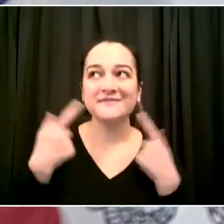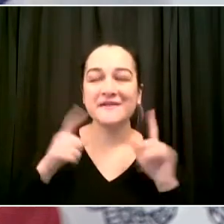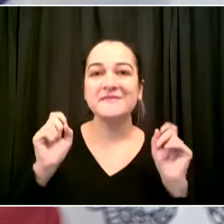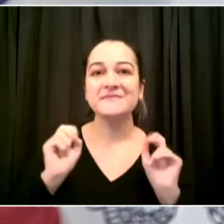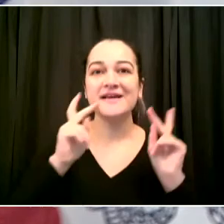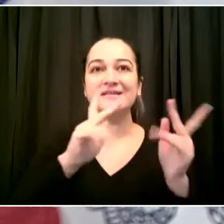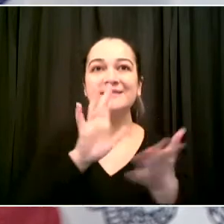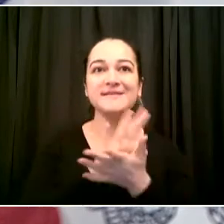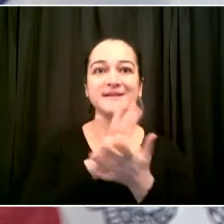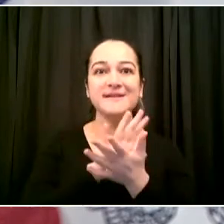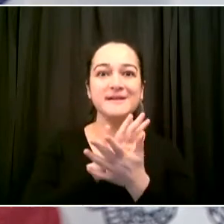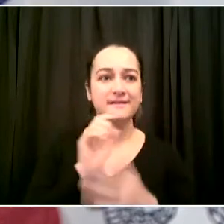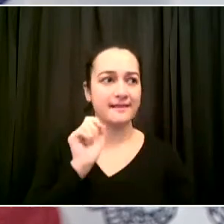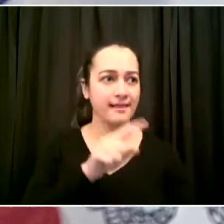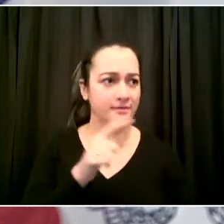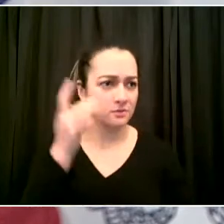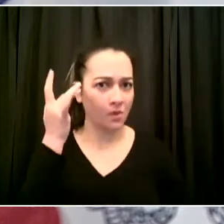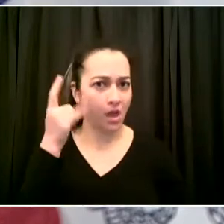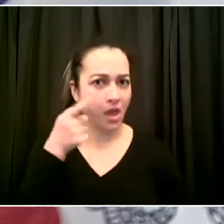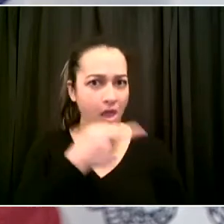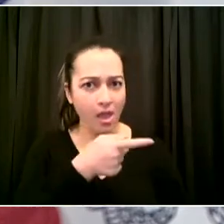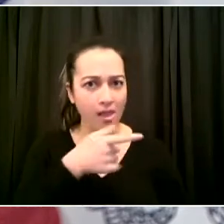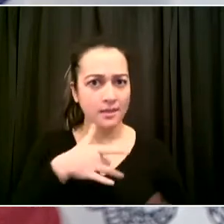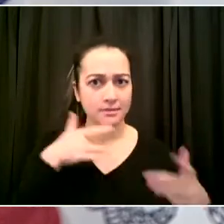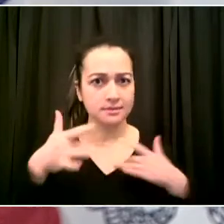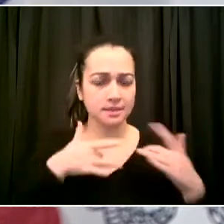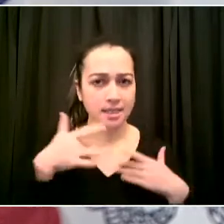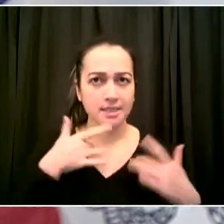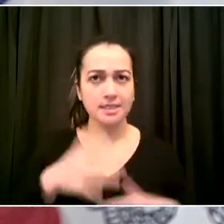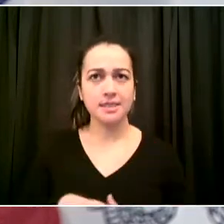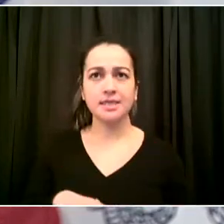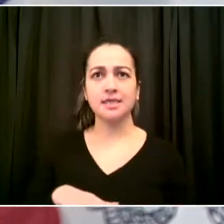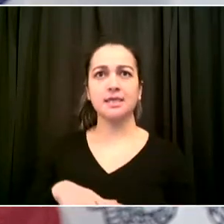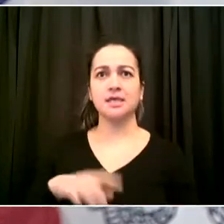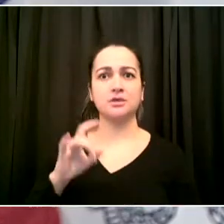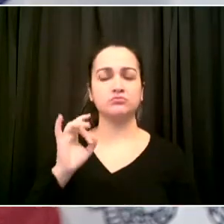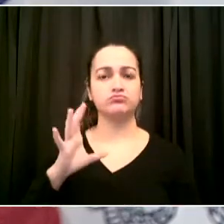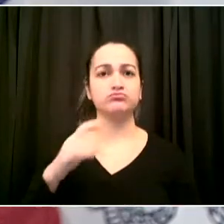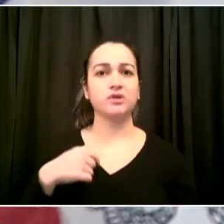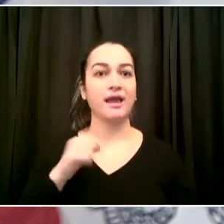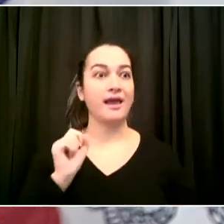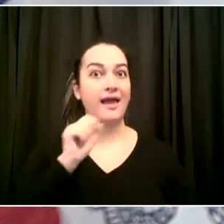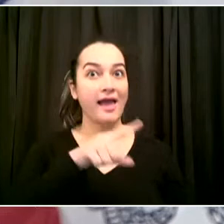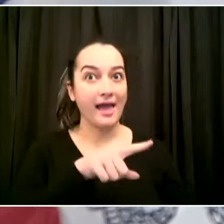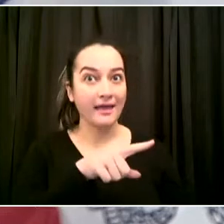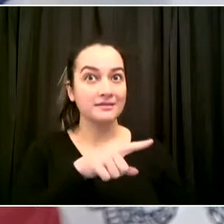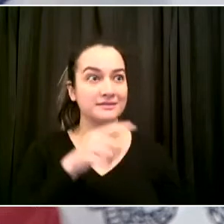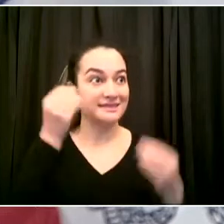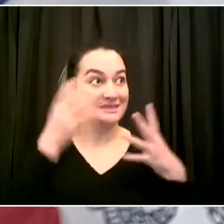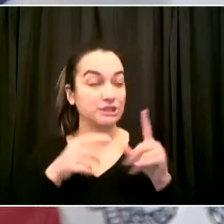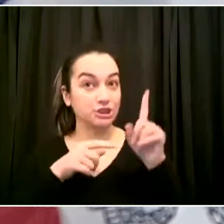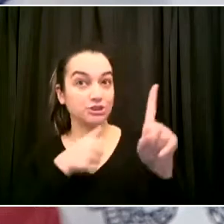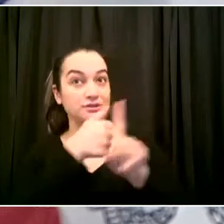BRINGING THEM JOY TODAY AND SHE SSAID WHAT BRINGS HER JOY IS BEING BACK NI